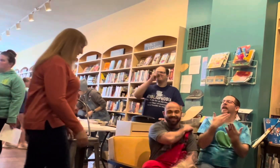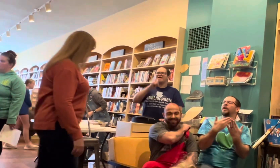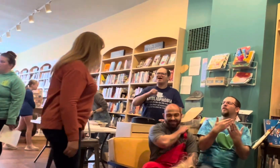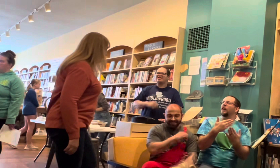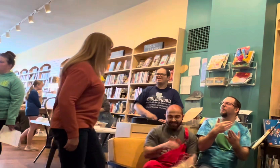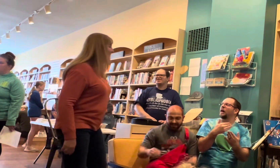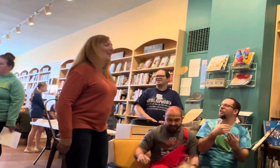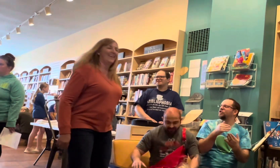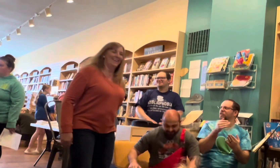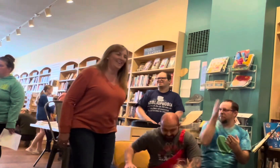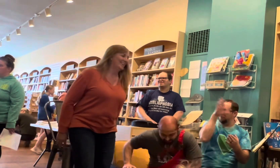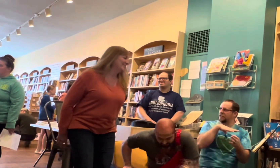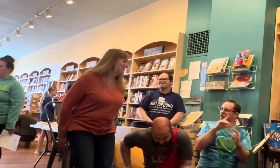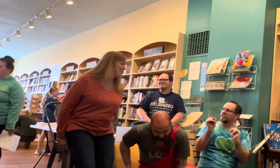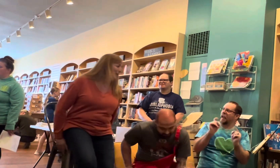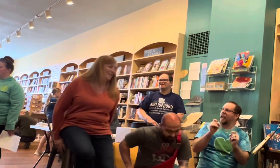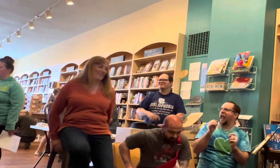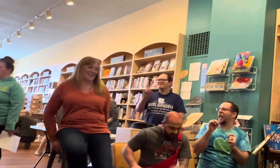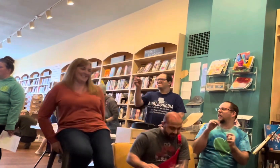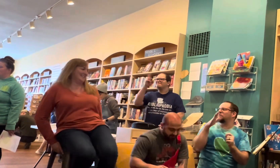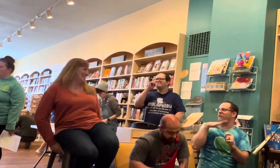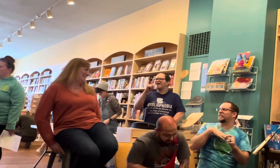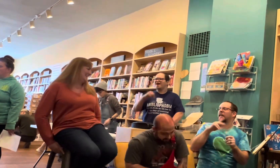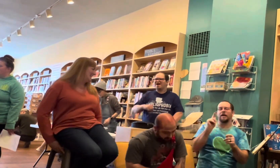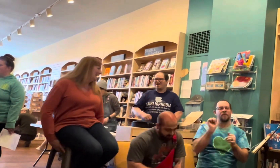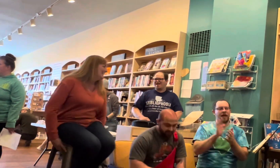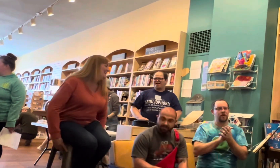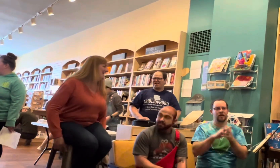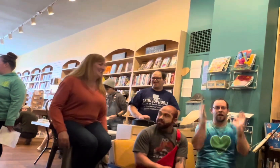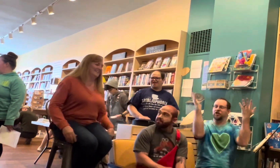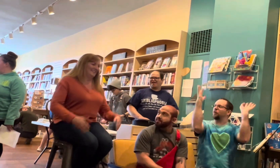Thank you very much Mr. Zae and Miss Kim! Thank you so much. So,